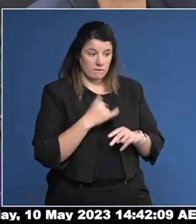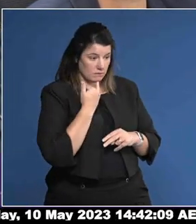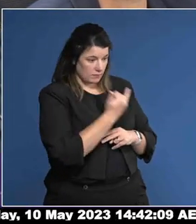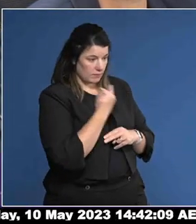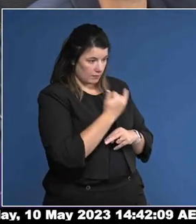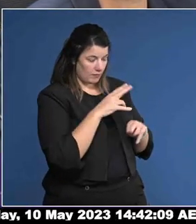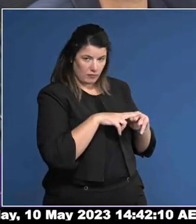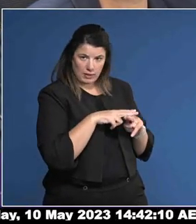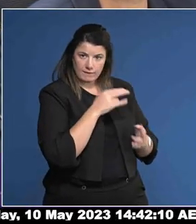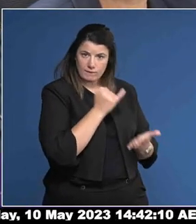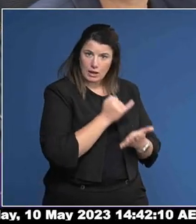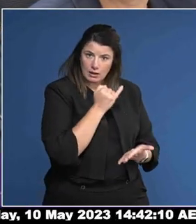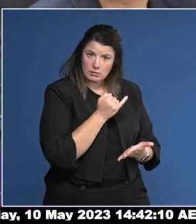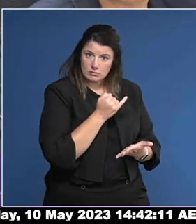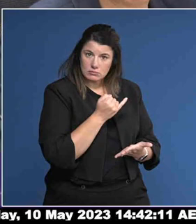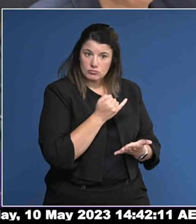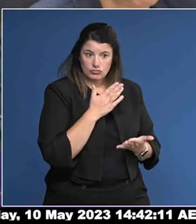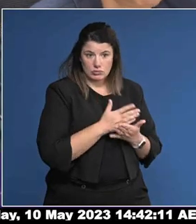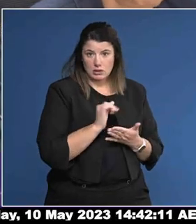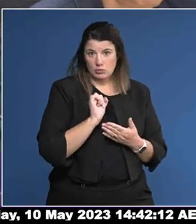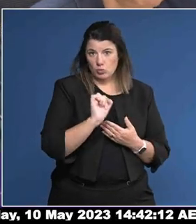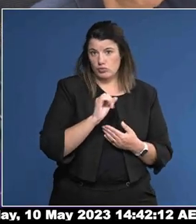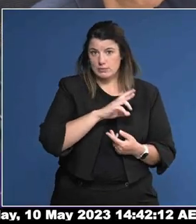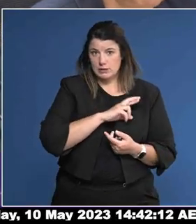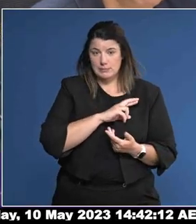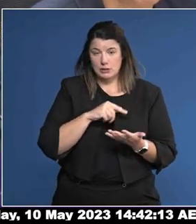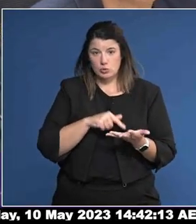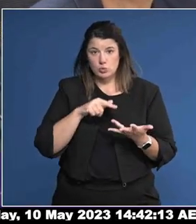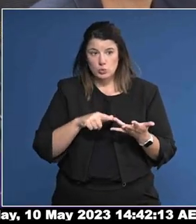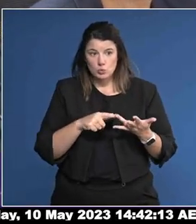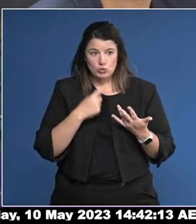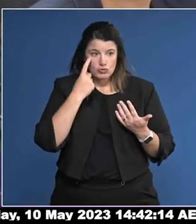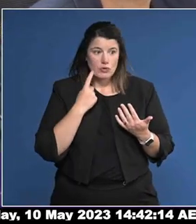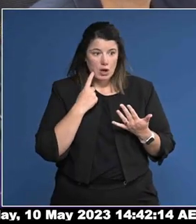it would have been open to the department to make some type of contact directly with the